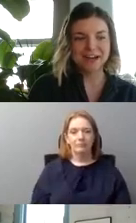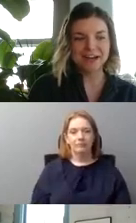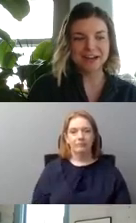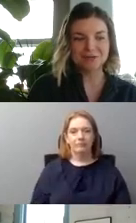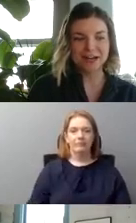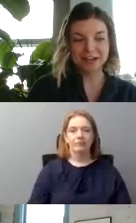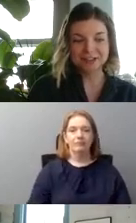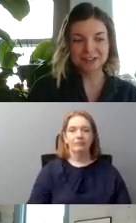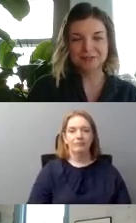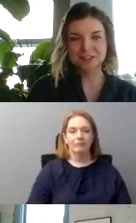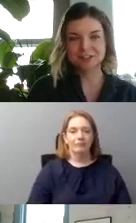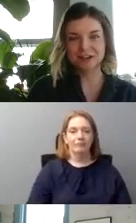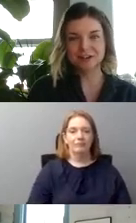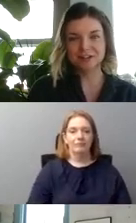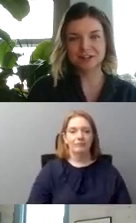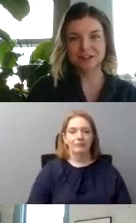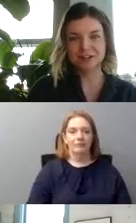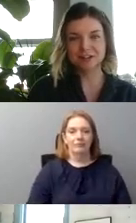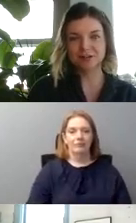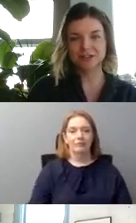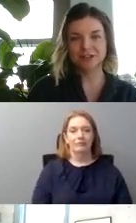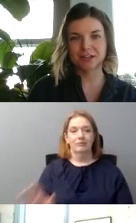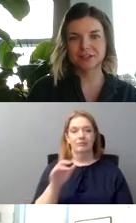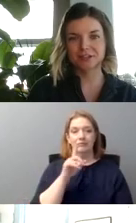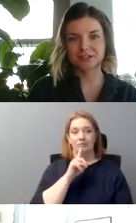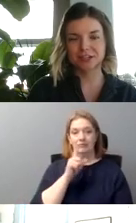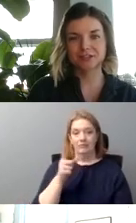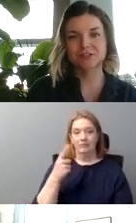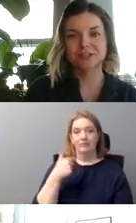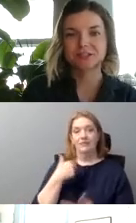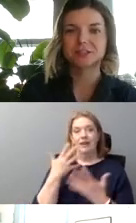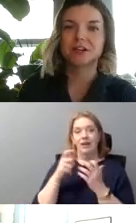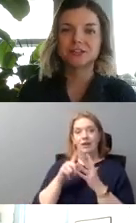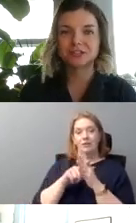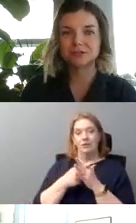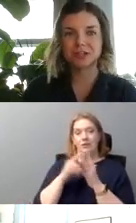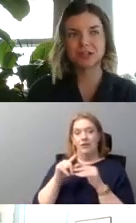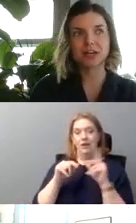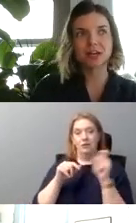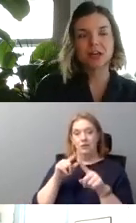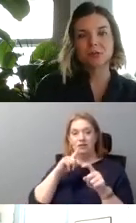I would actually love to start the question and answer section of this, and just to reiterate,